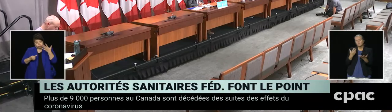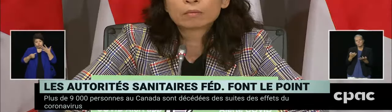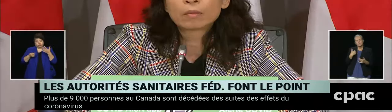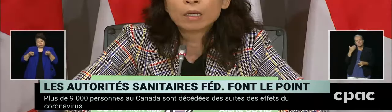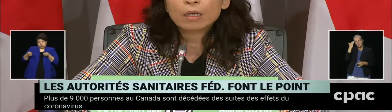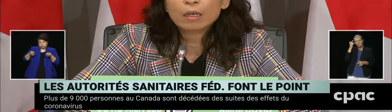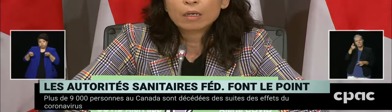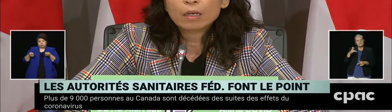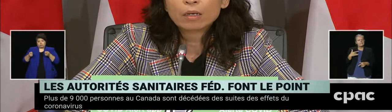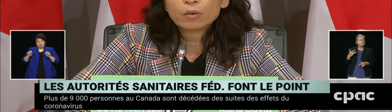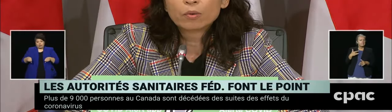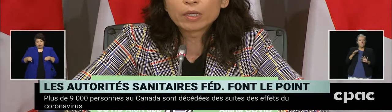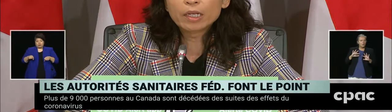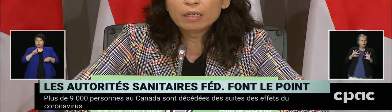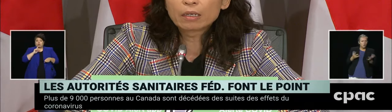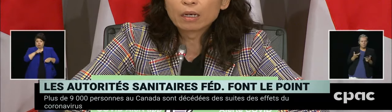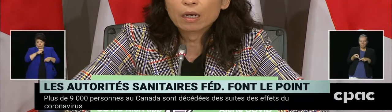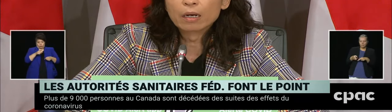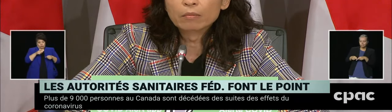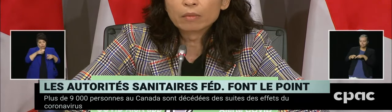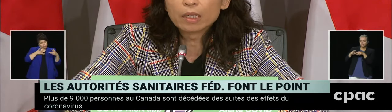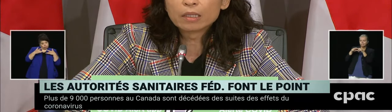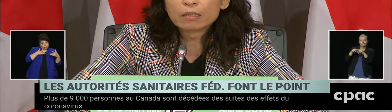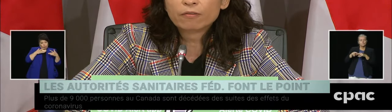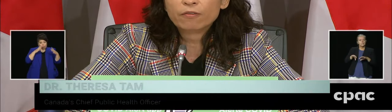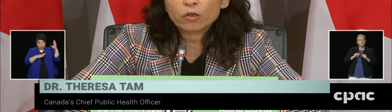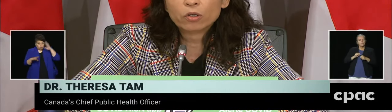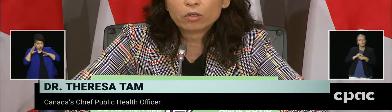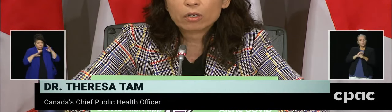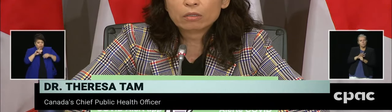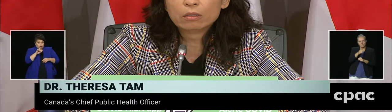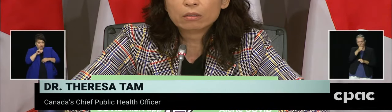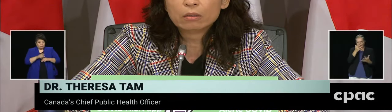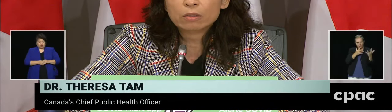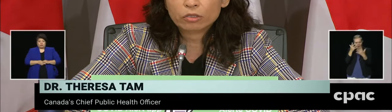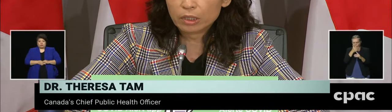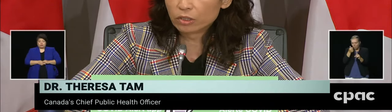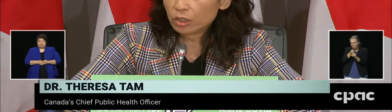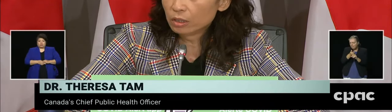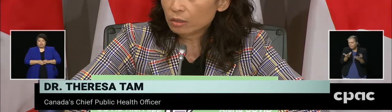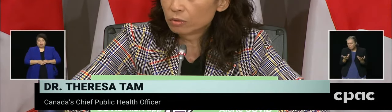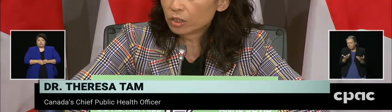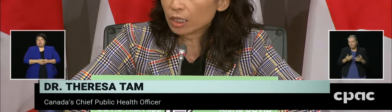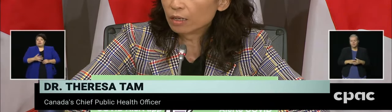ABOUT? BASICALLY HOW WORRIED ARE YOU